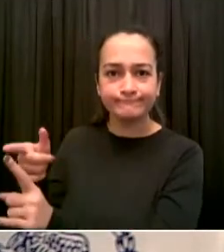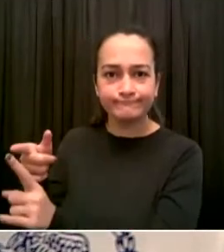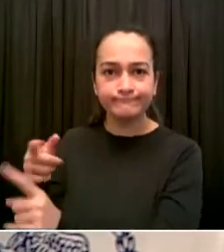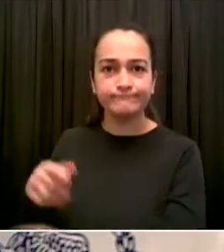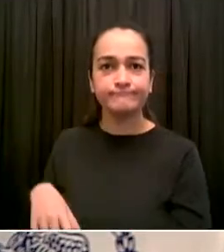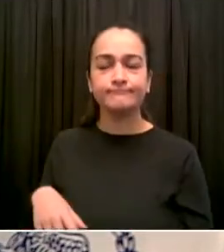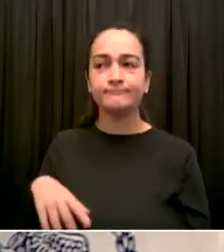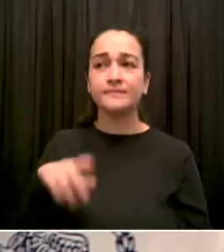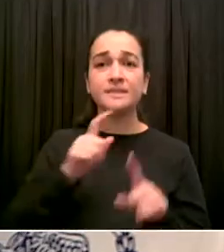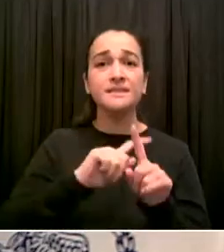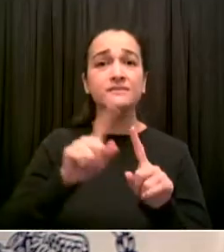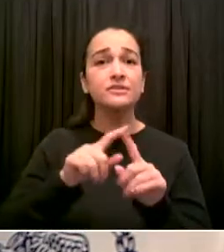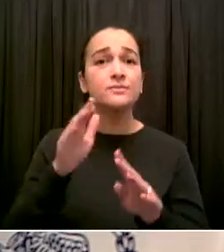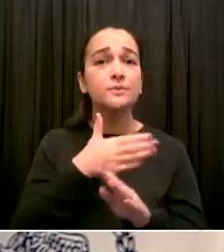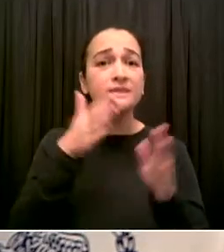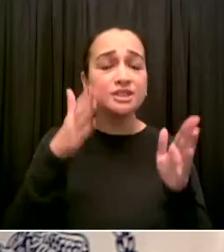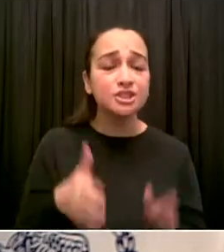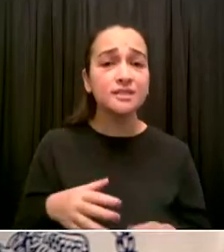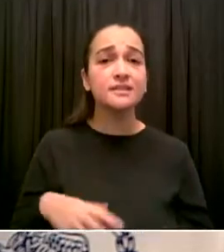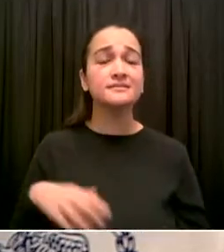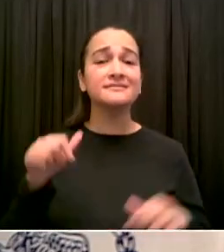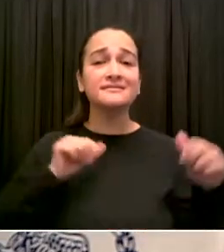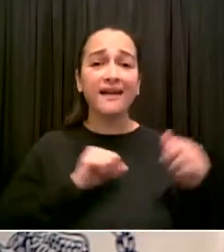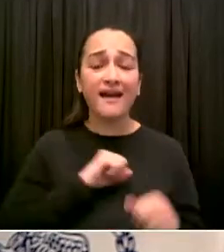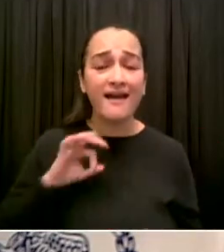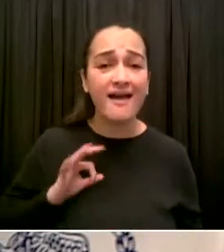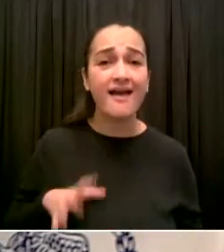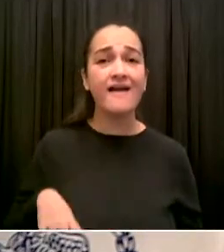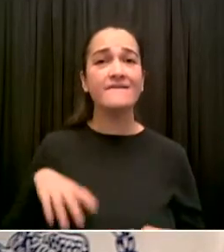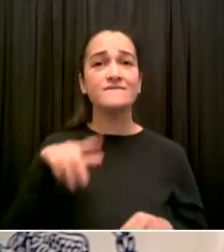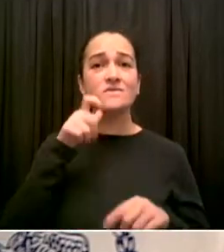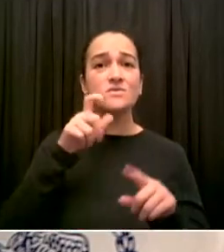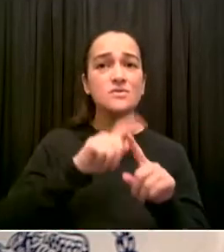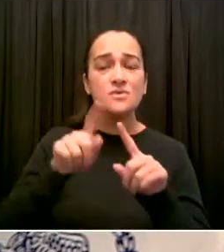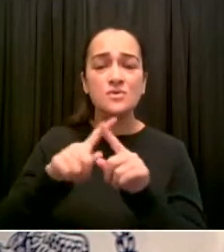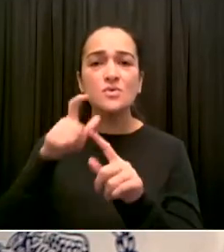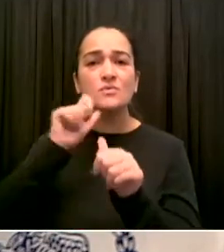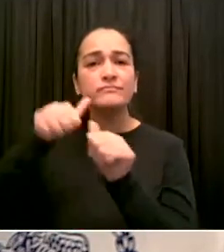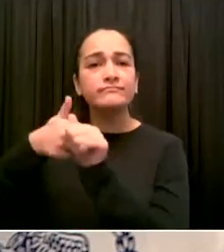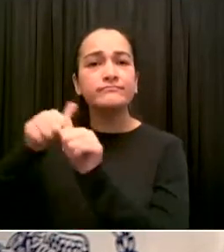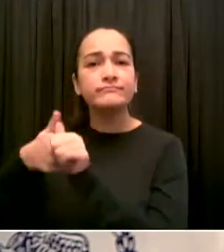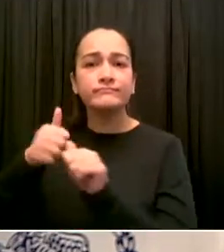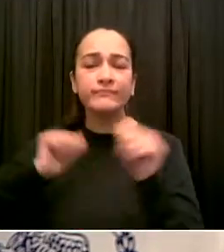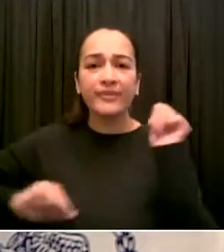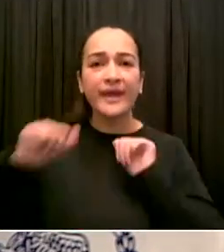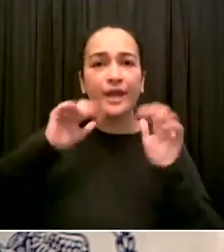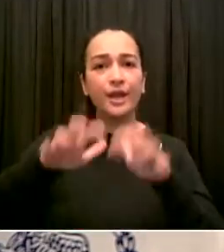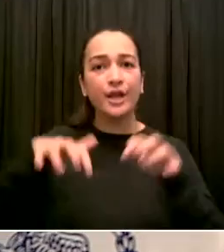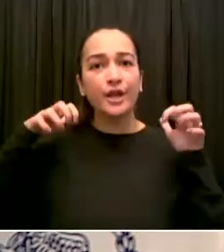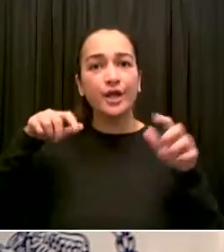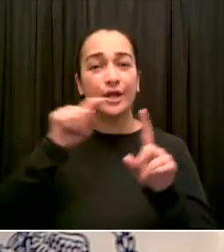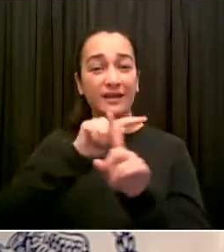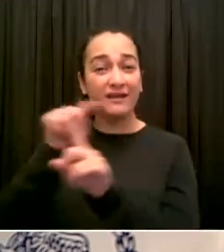EVERYONE WHO WORKS BEHIND THE CURTAIN, EVERYONE WHO BROUGHT BACK SHOWS DID SOMETHING GREAT